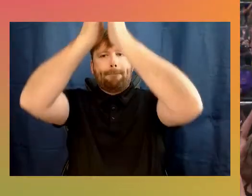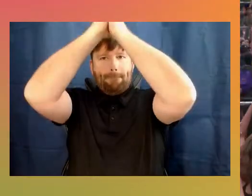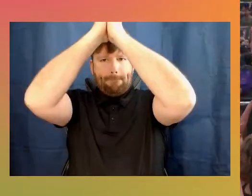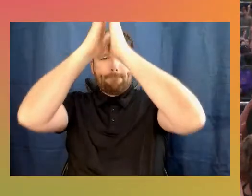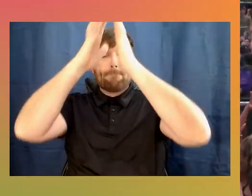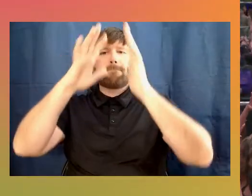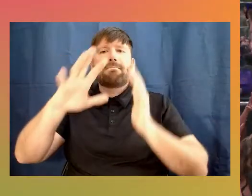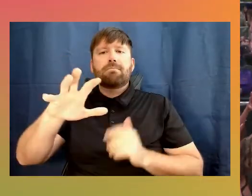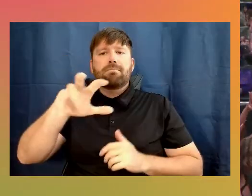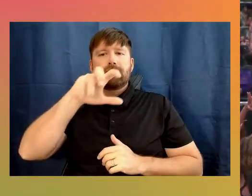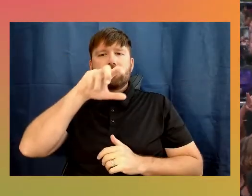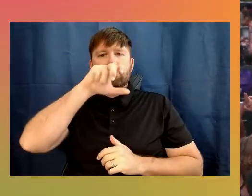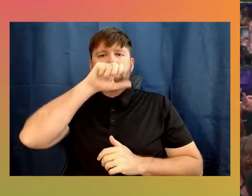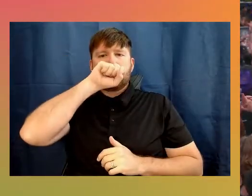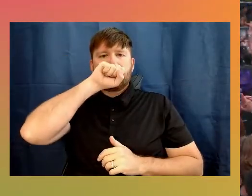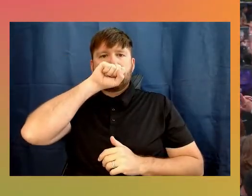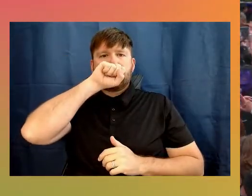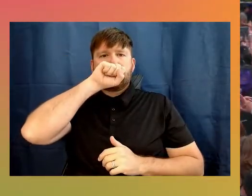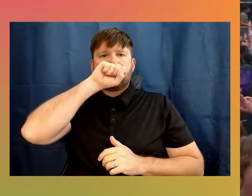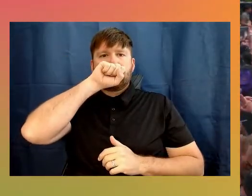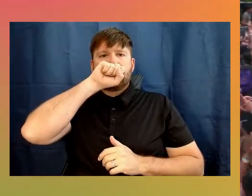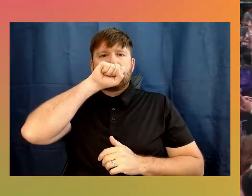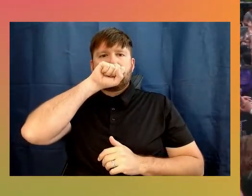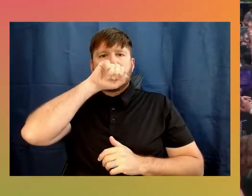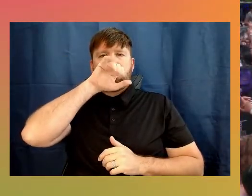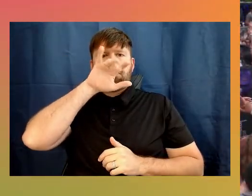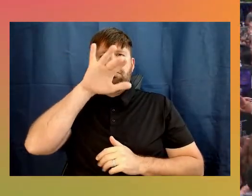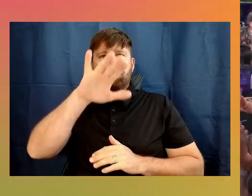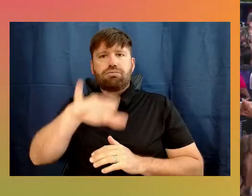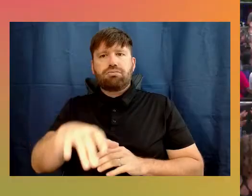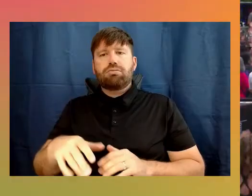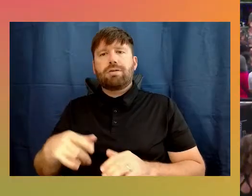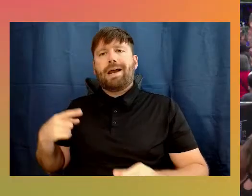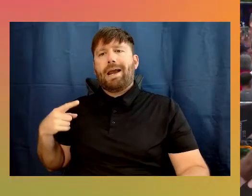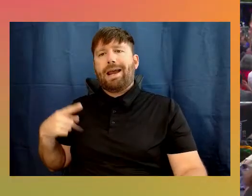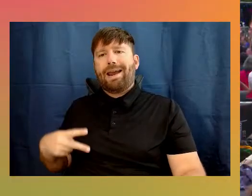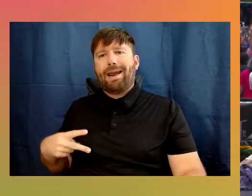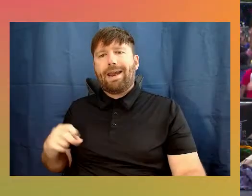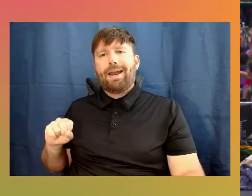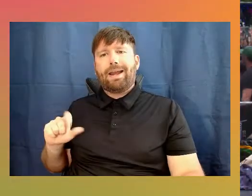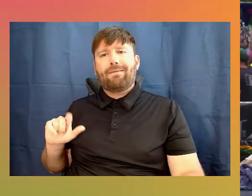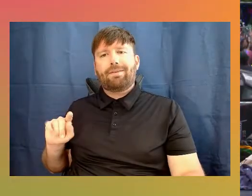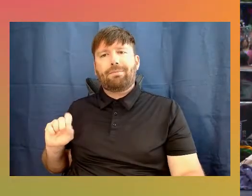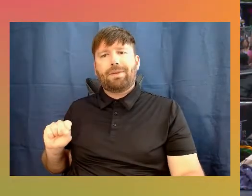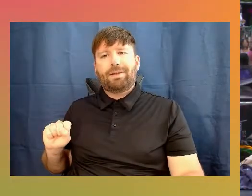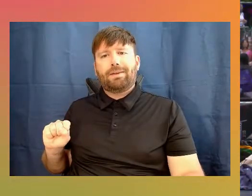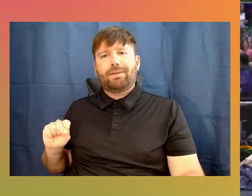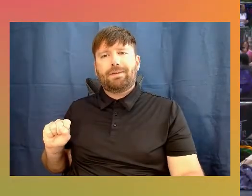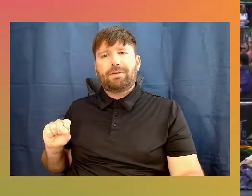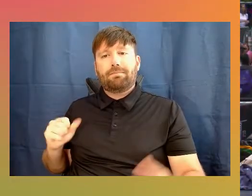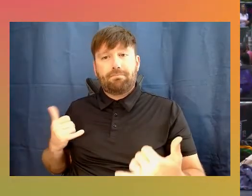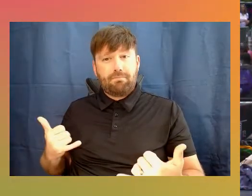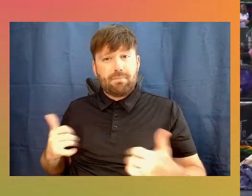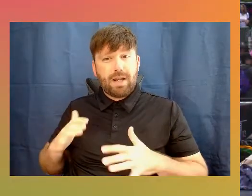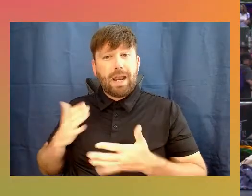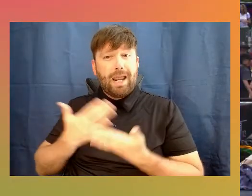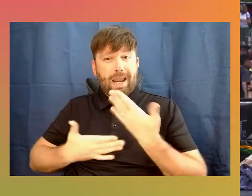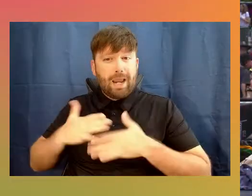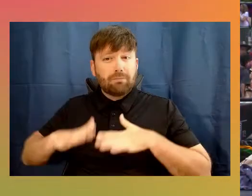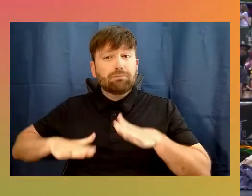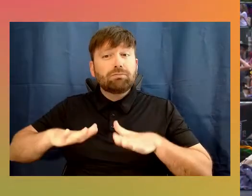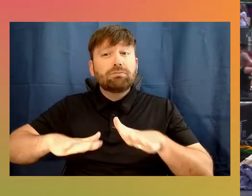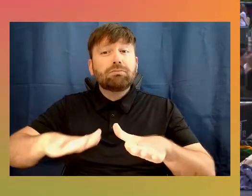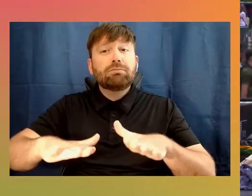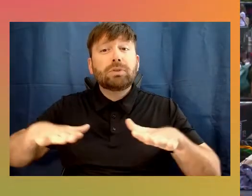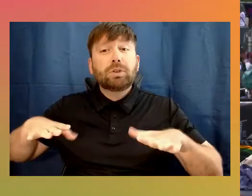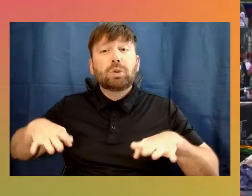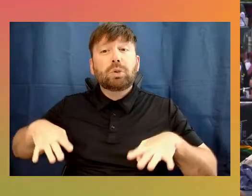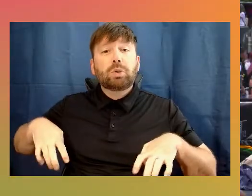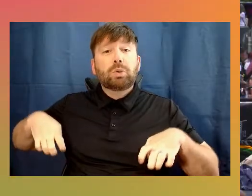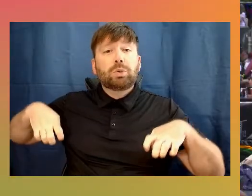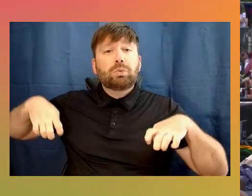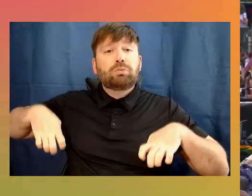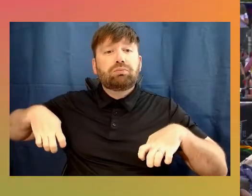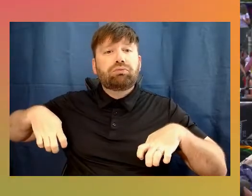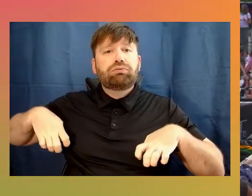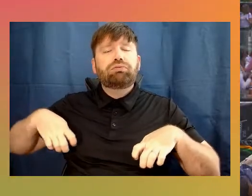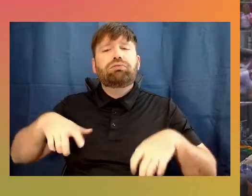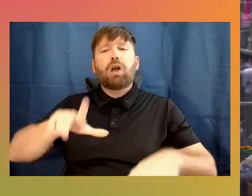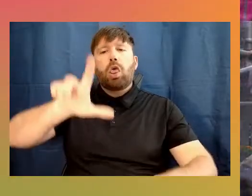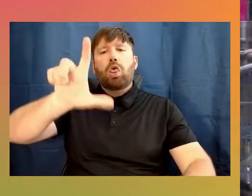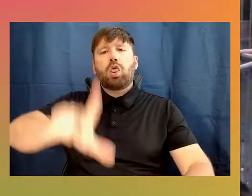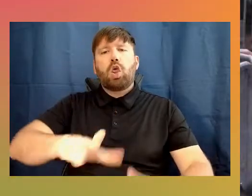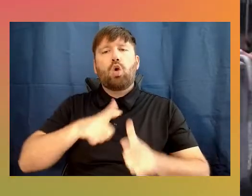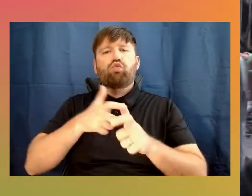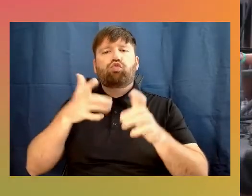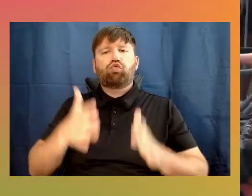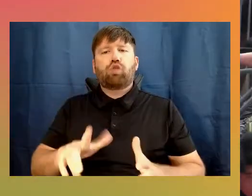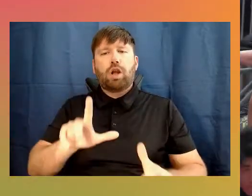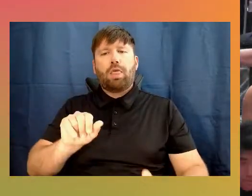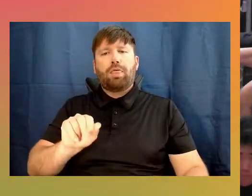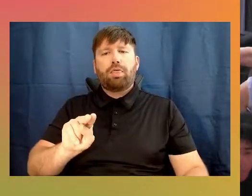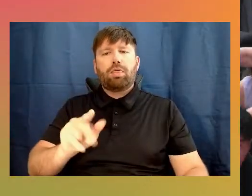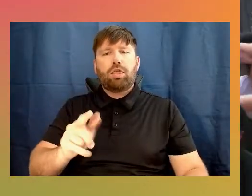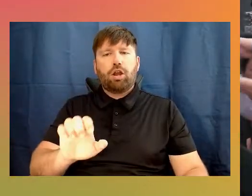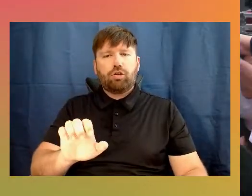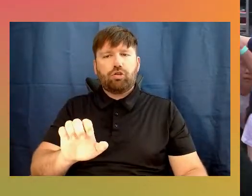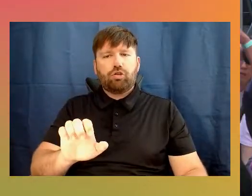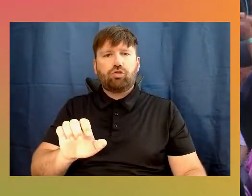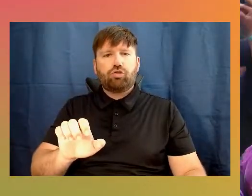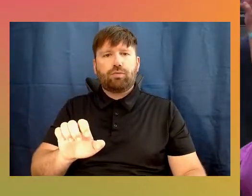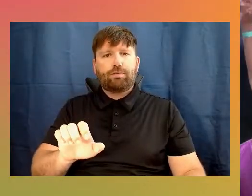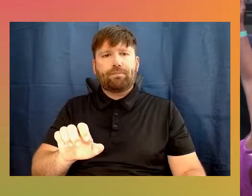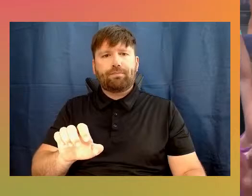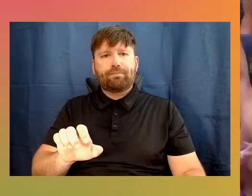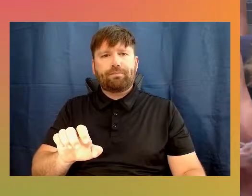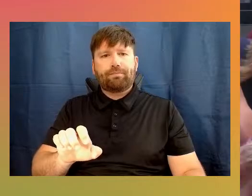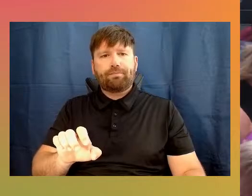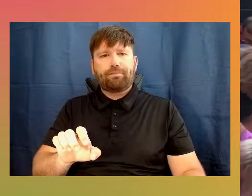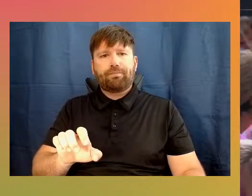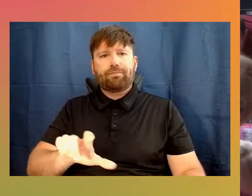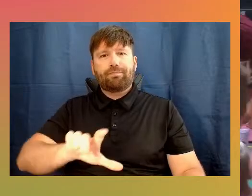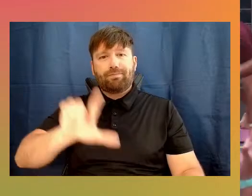LOWER THE BACK KNEE.